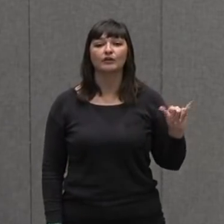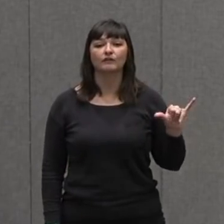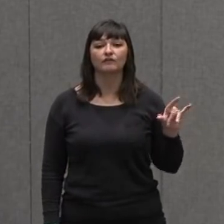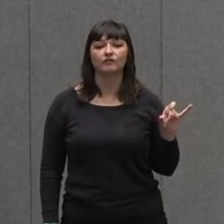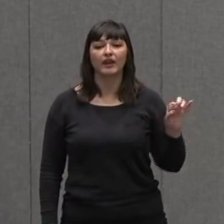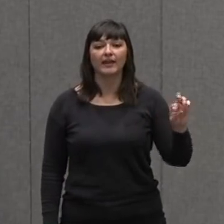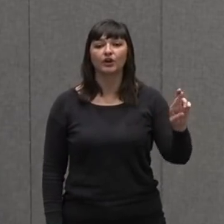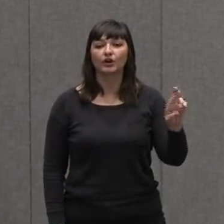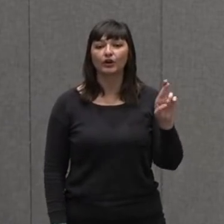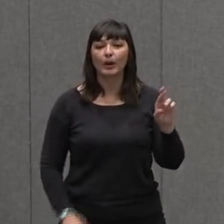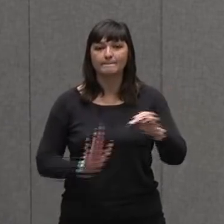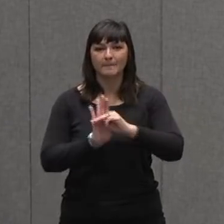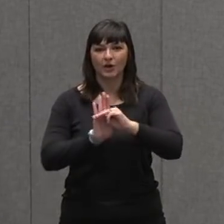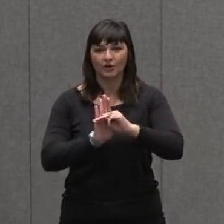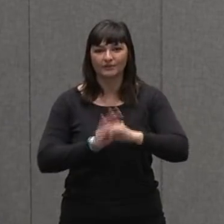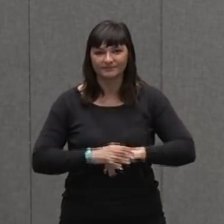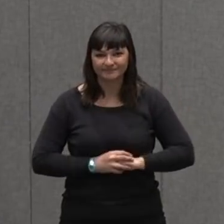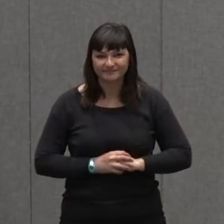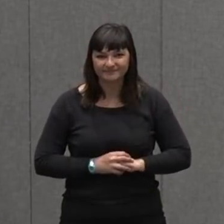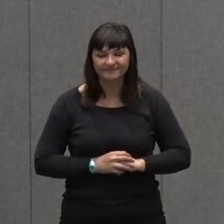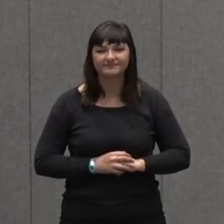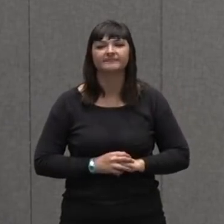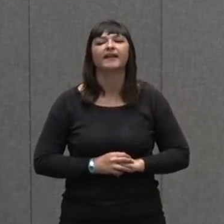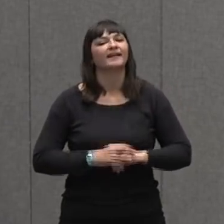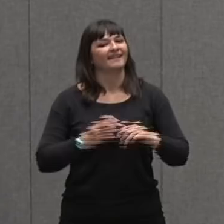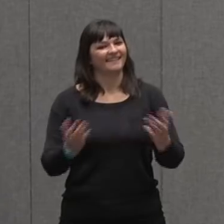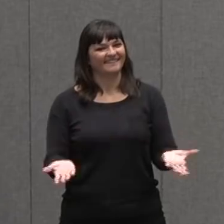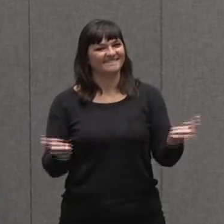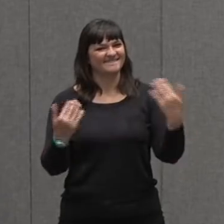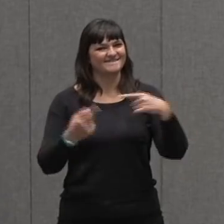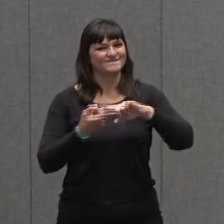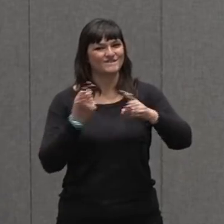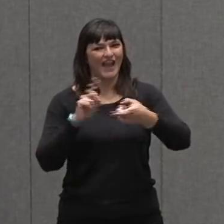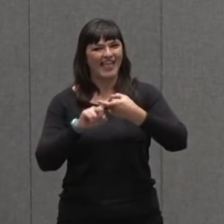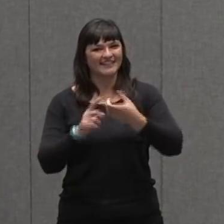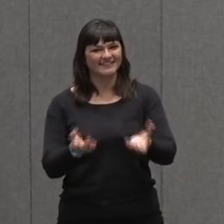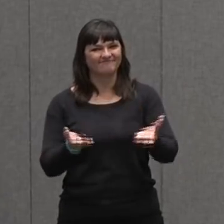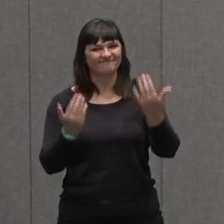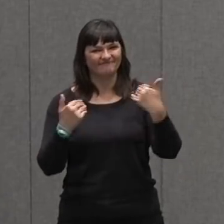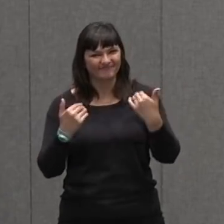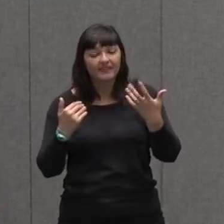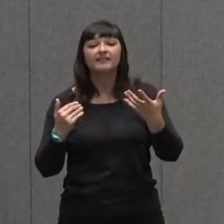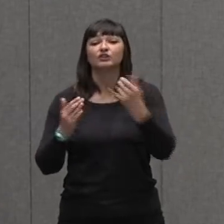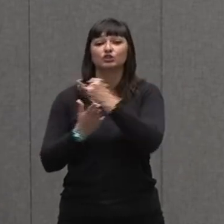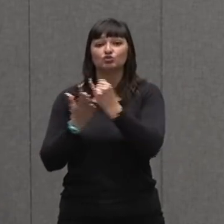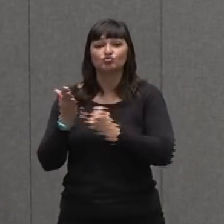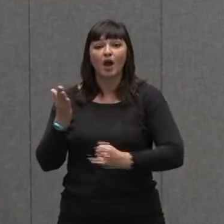Okay friends, so whenever we're on our Frayer model, we want to start with the definition.